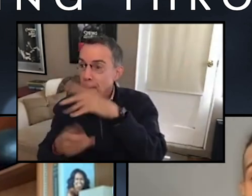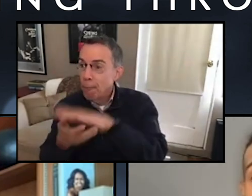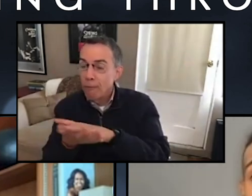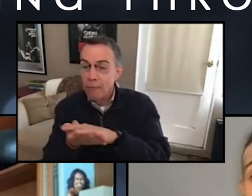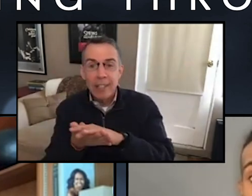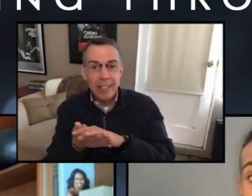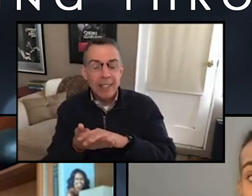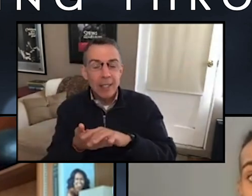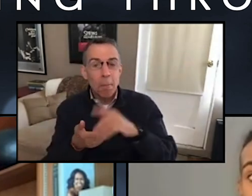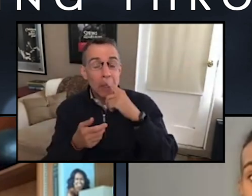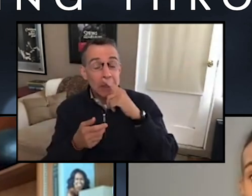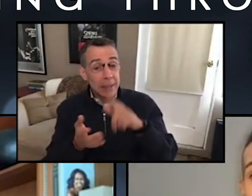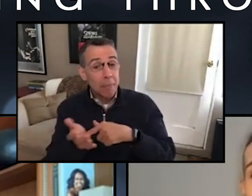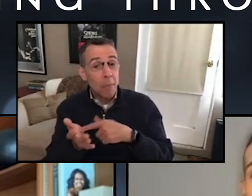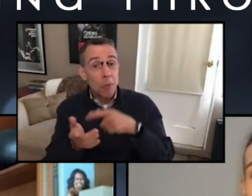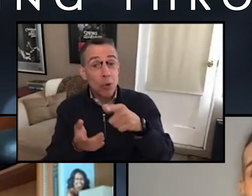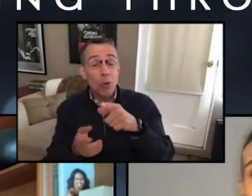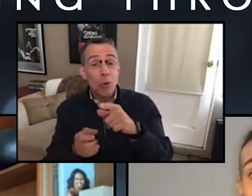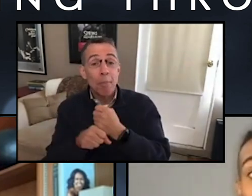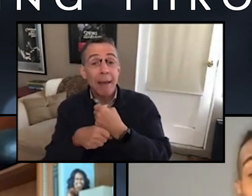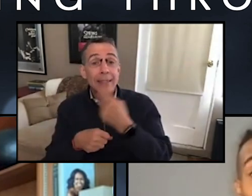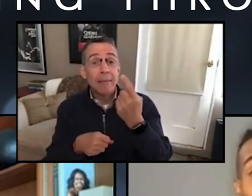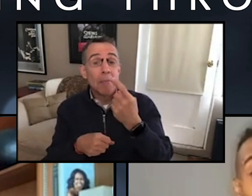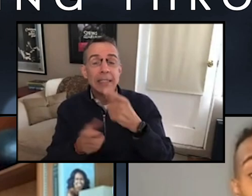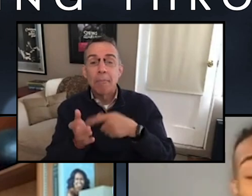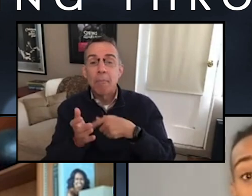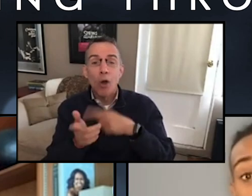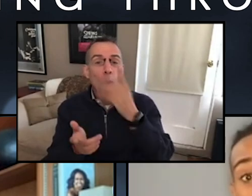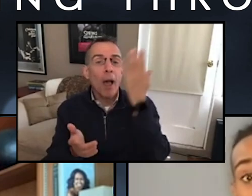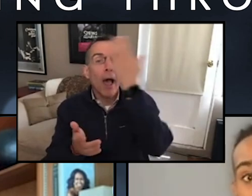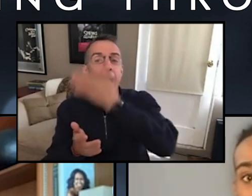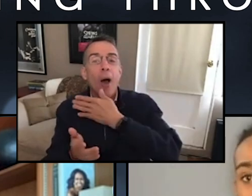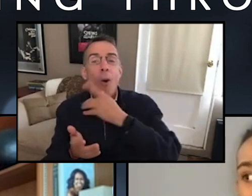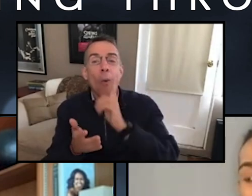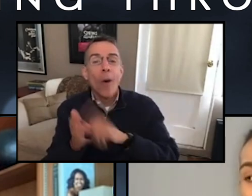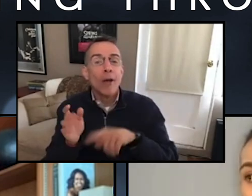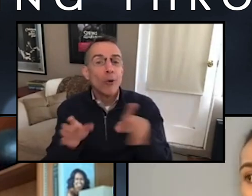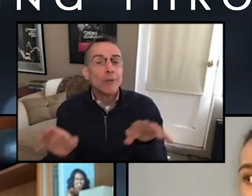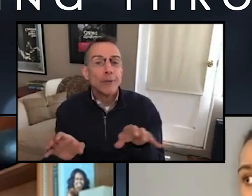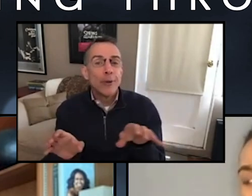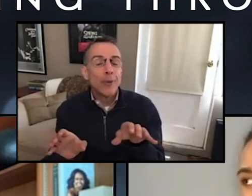create something, you don't really sometimes know what it is. Like I heard